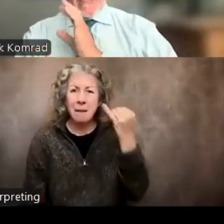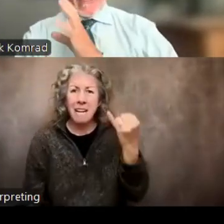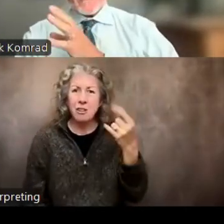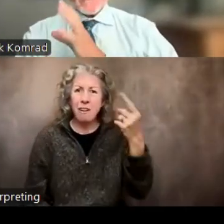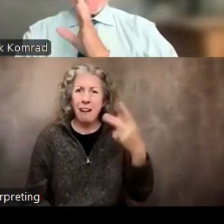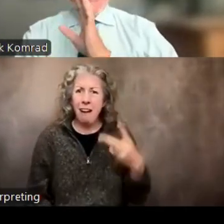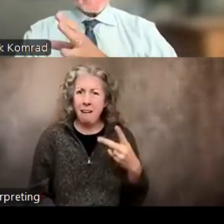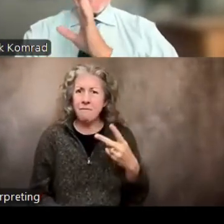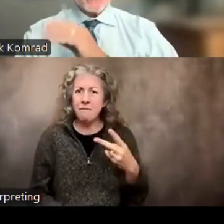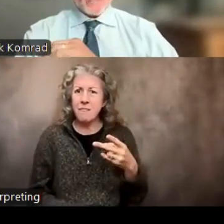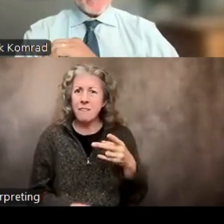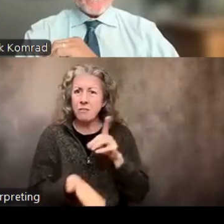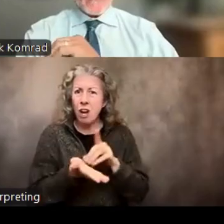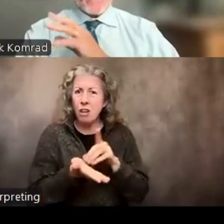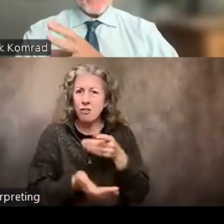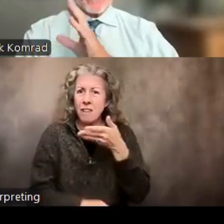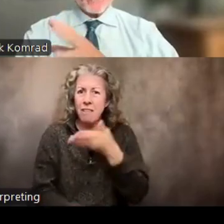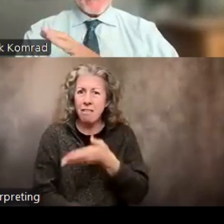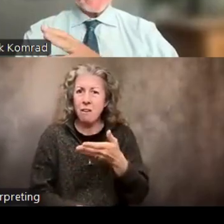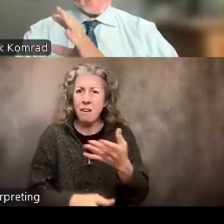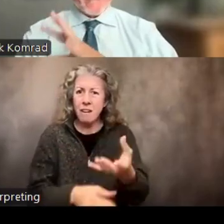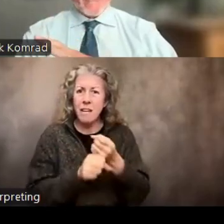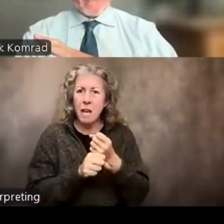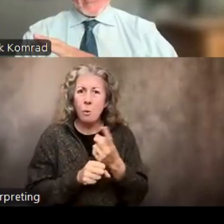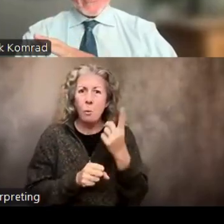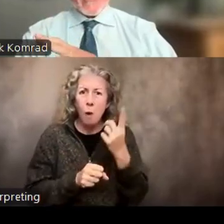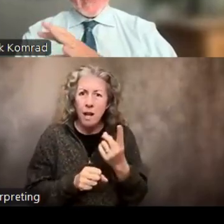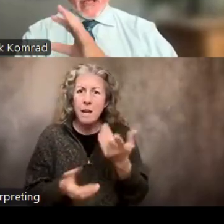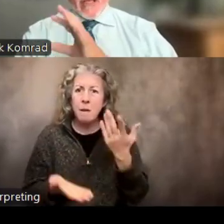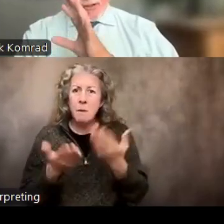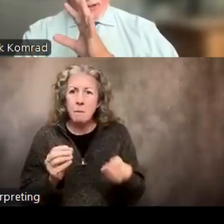have received at least one, if not more requests of patients to